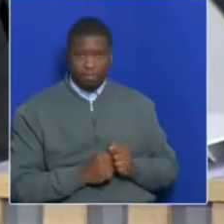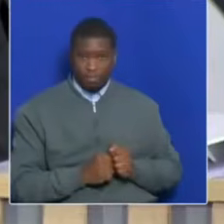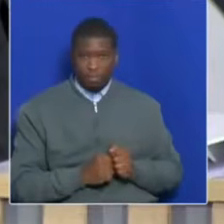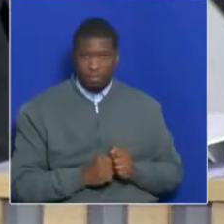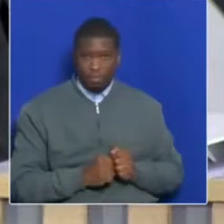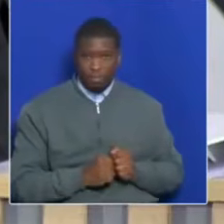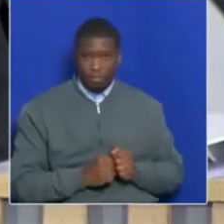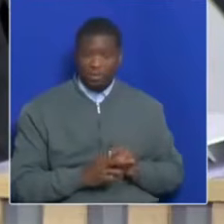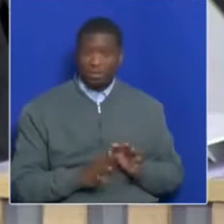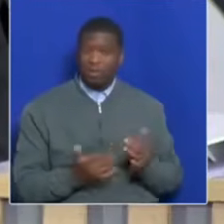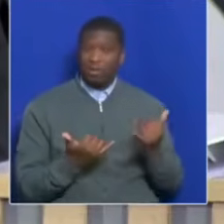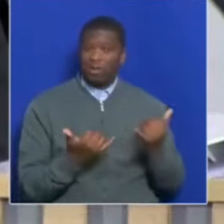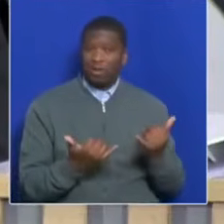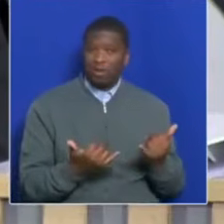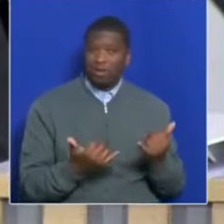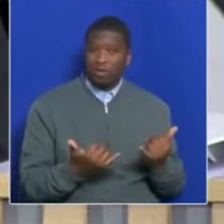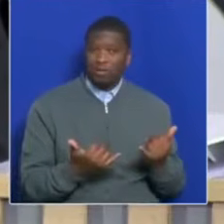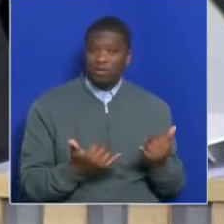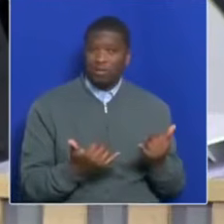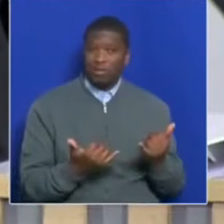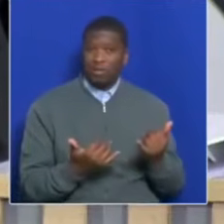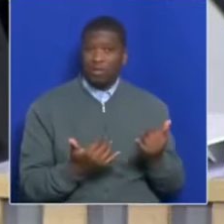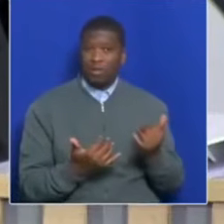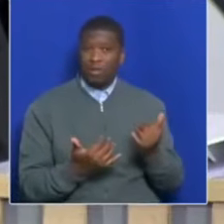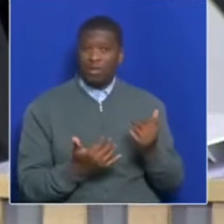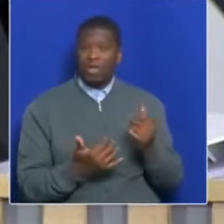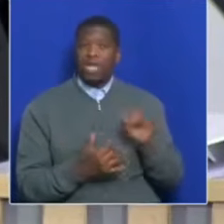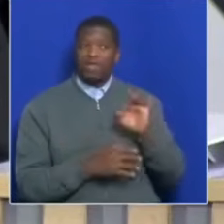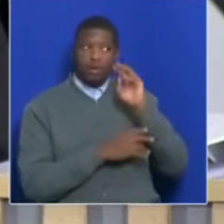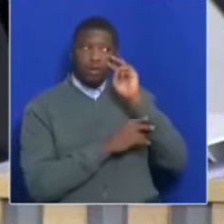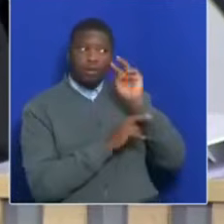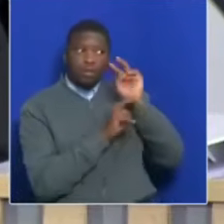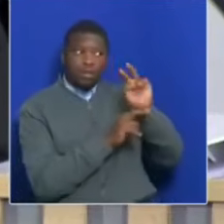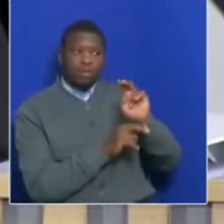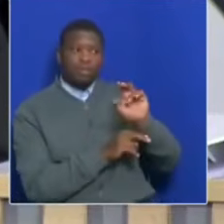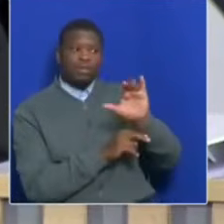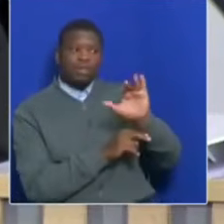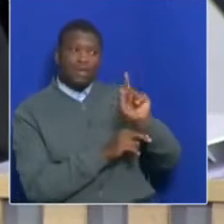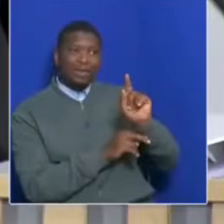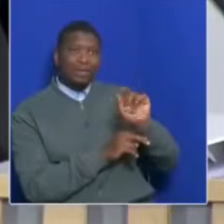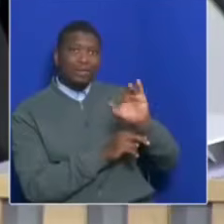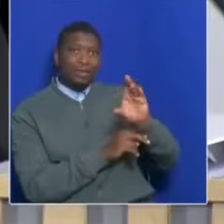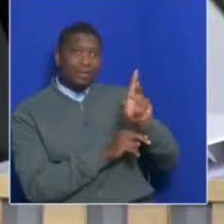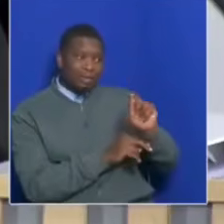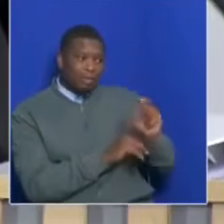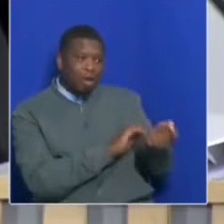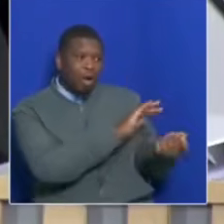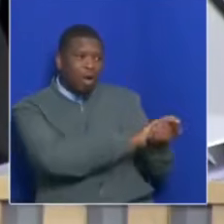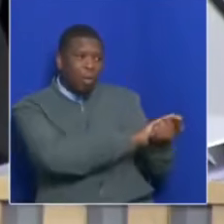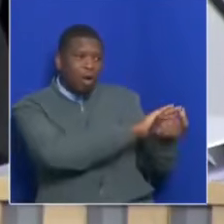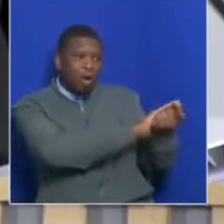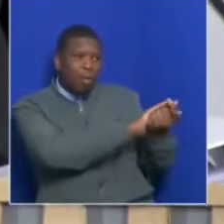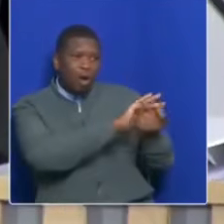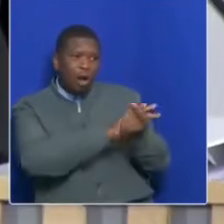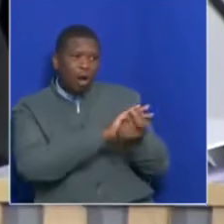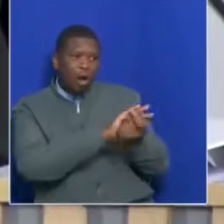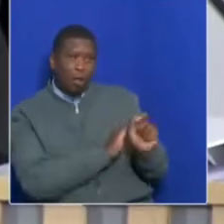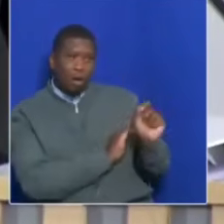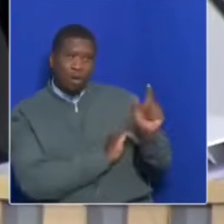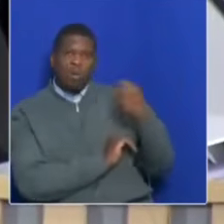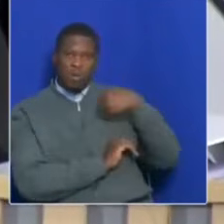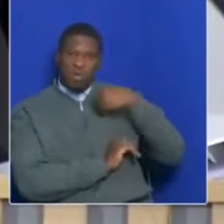if you see at the cash in transits that take place we know that these cash in transit uh robbers